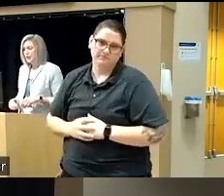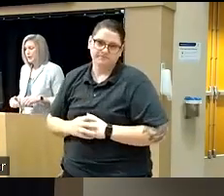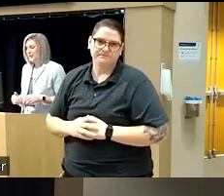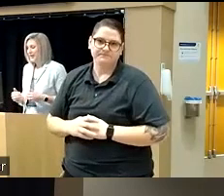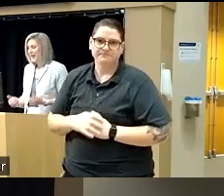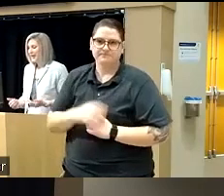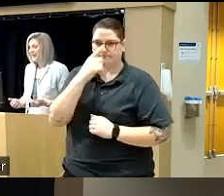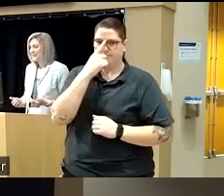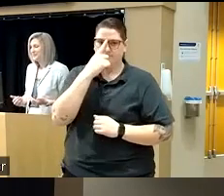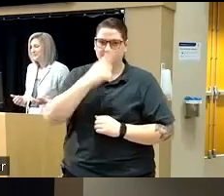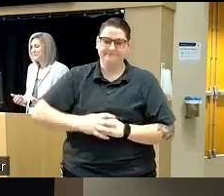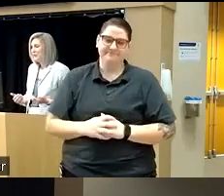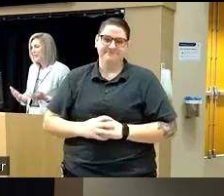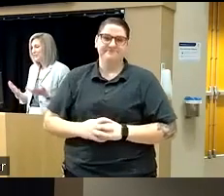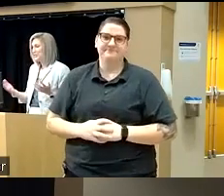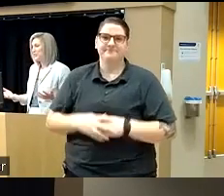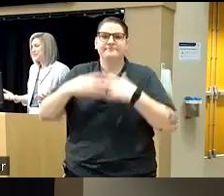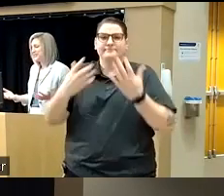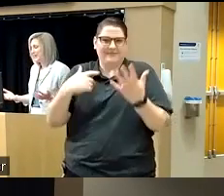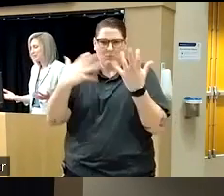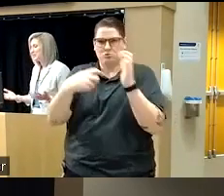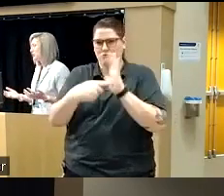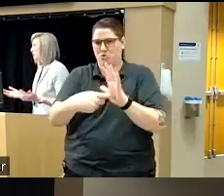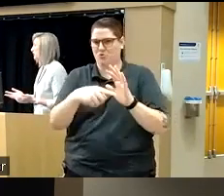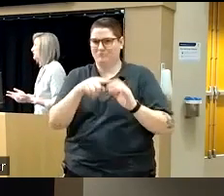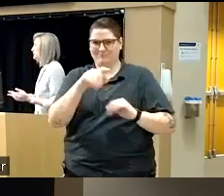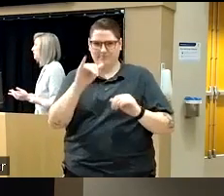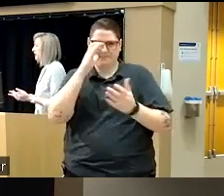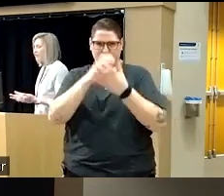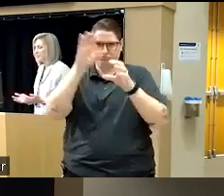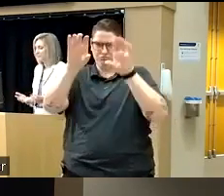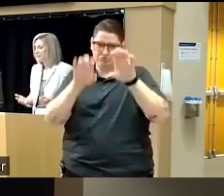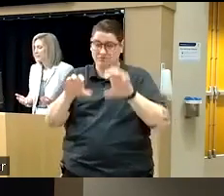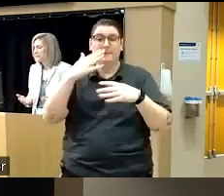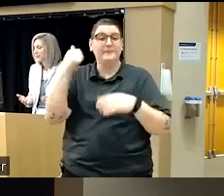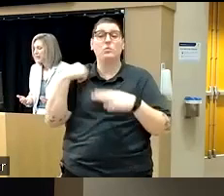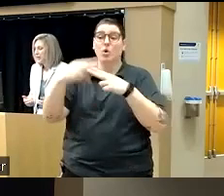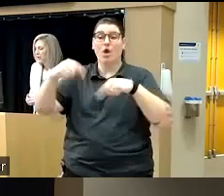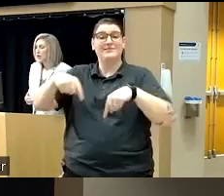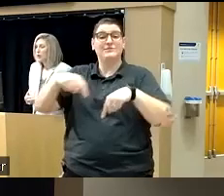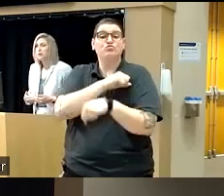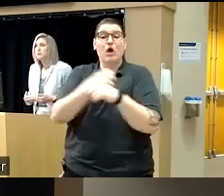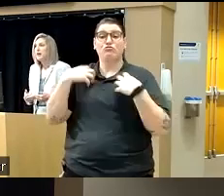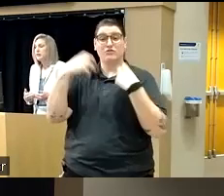so I wanted to show this slide because we refer to strong recovery as a family knowing people